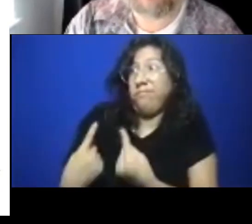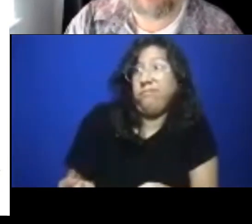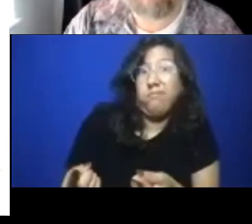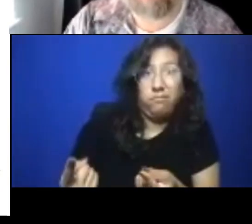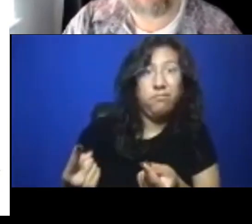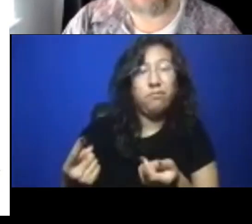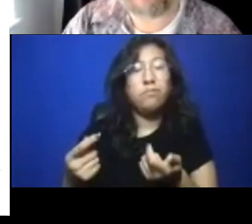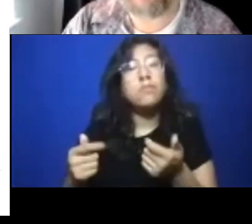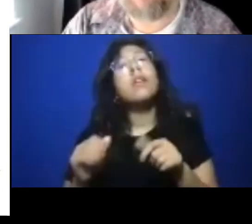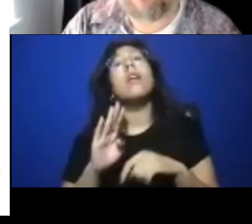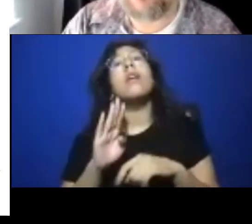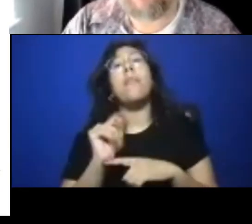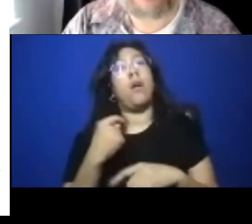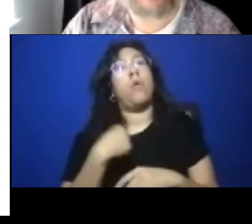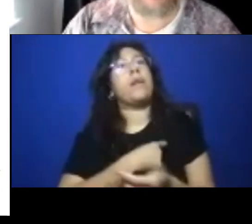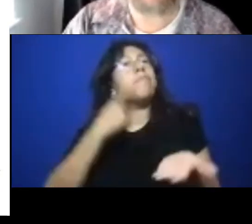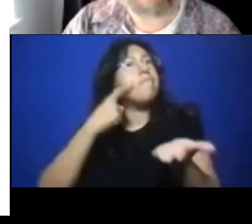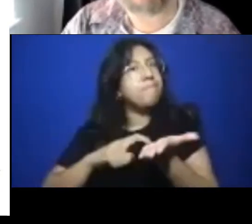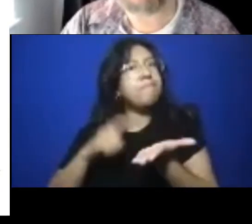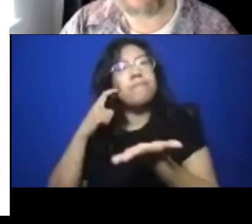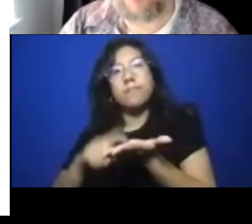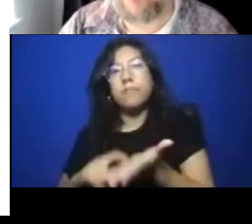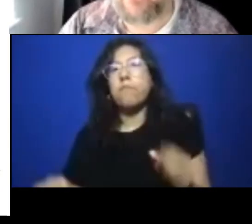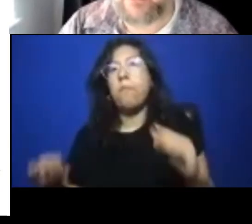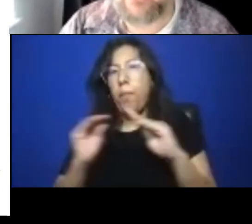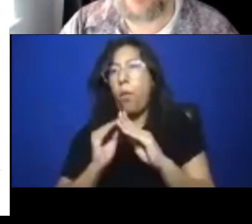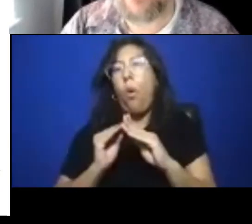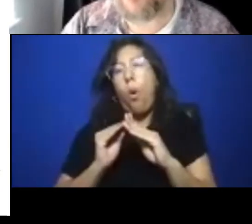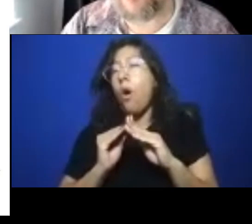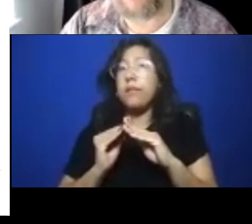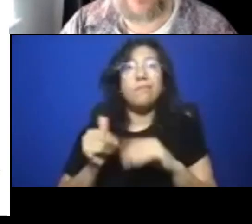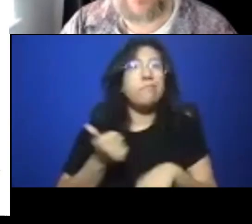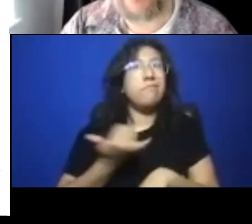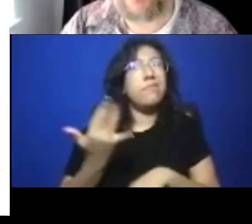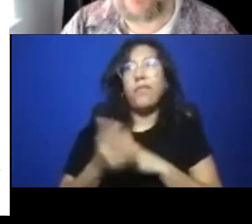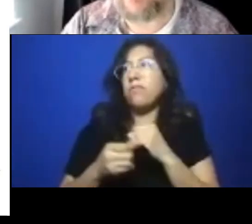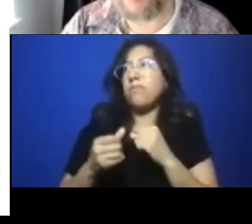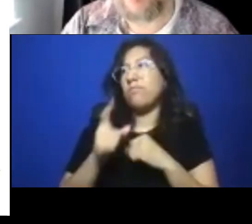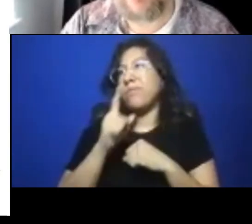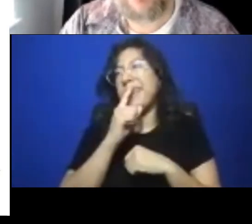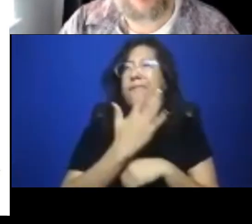But some of what we're seeing more of in these last several years, probably the last five or so years,